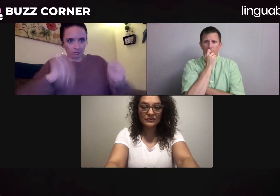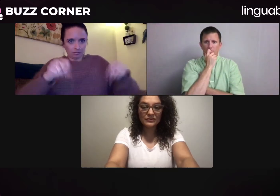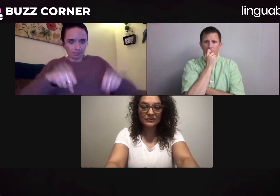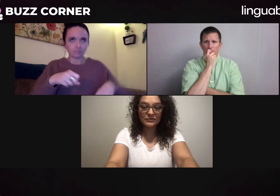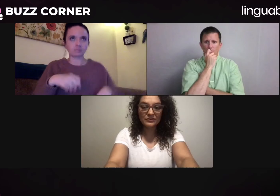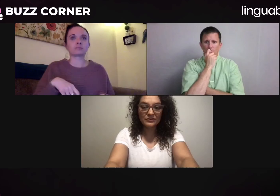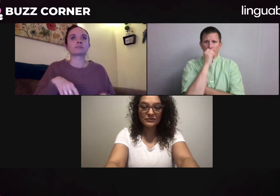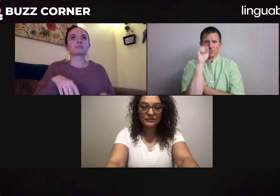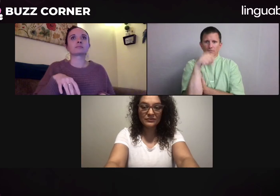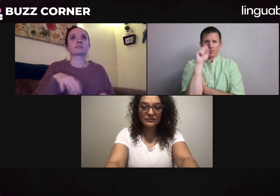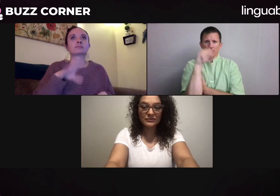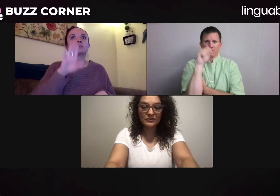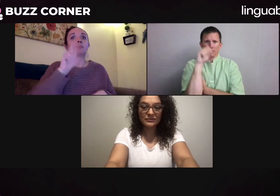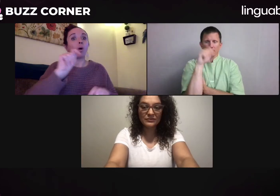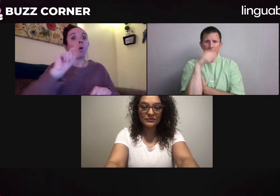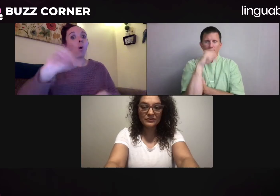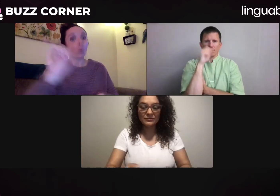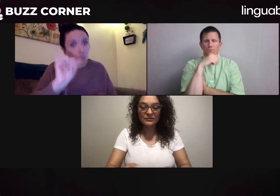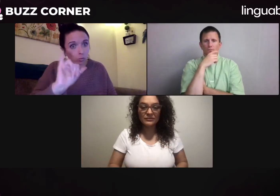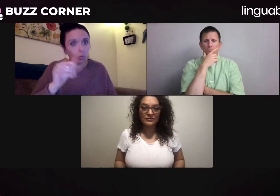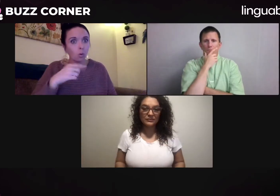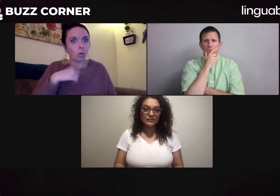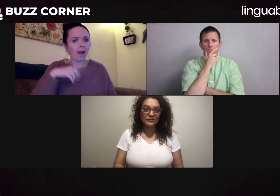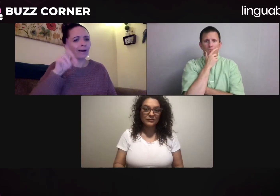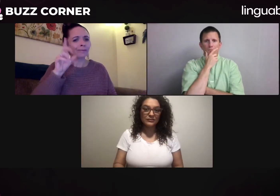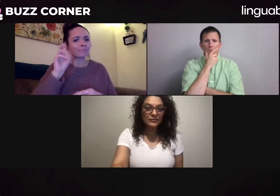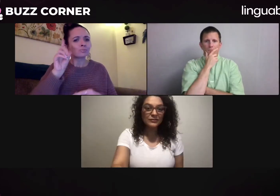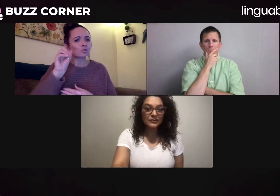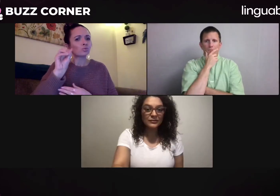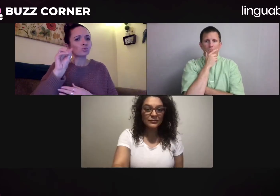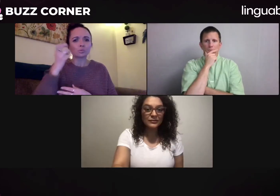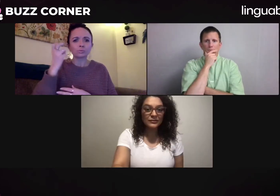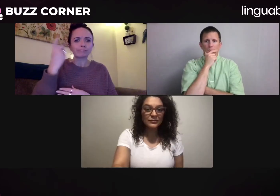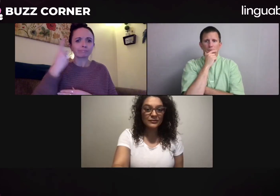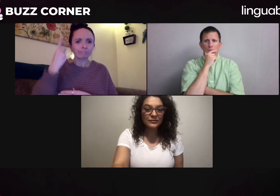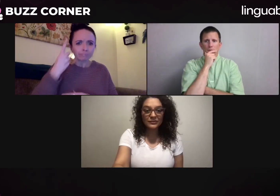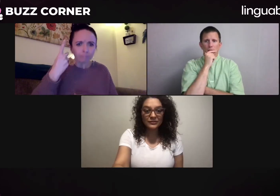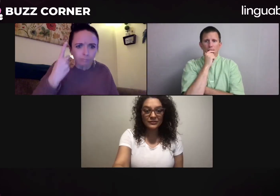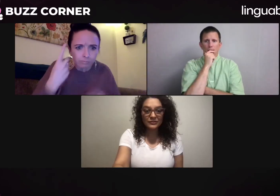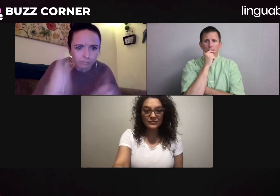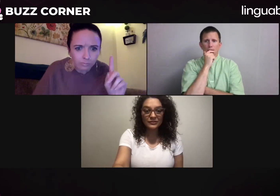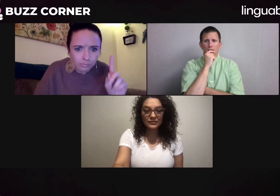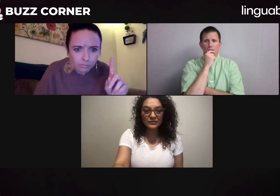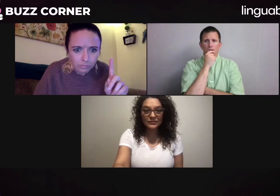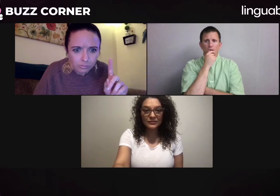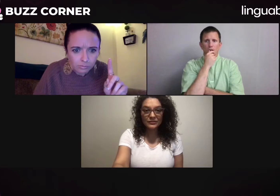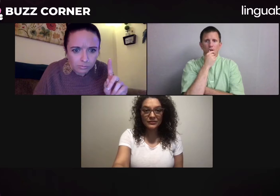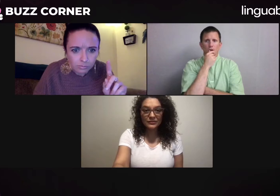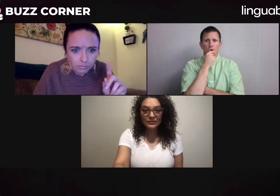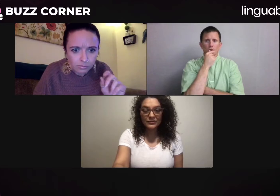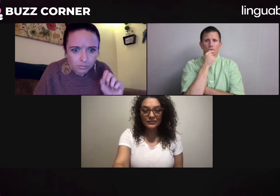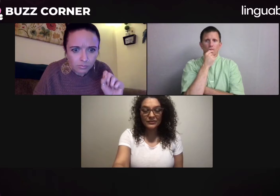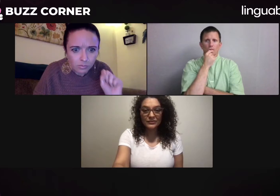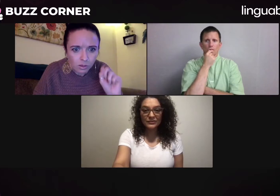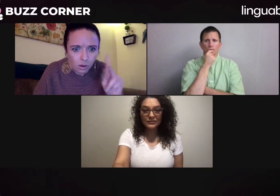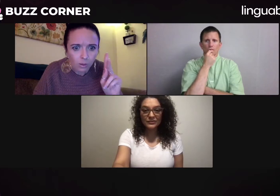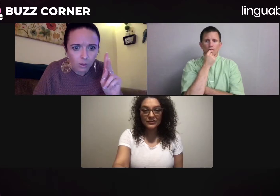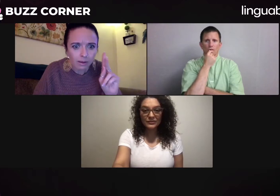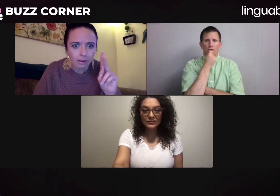I can get the sign language interpreters to give me that access. Oh, hold on one second.